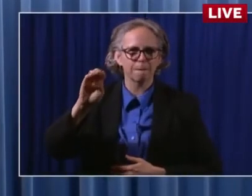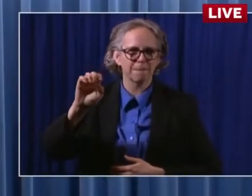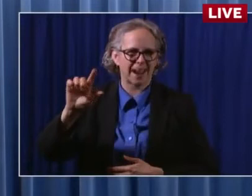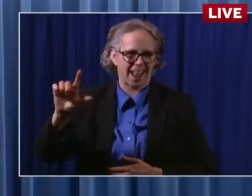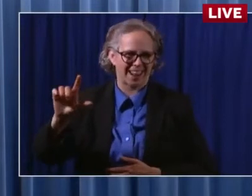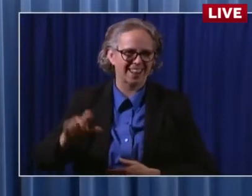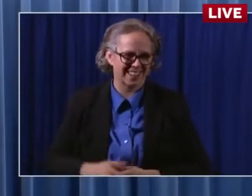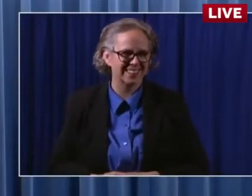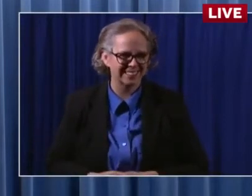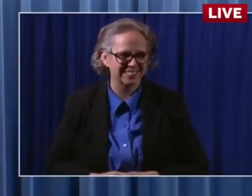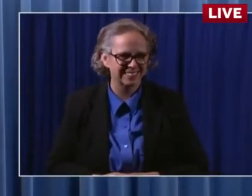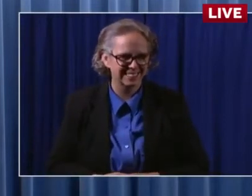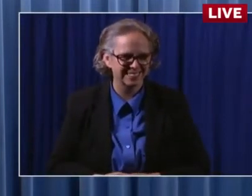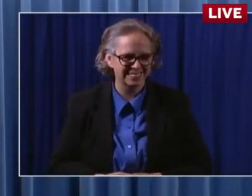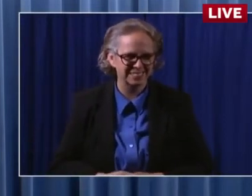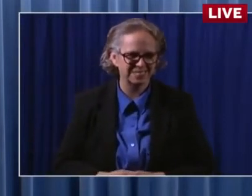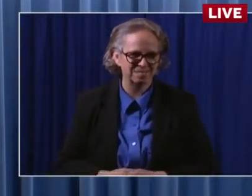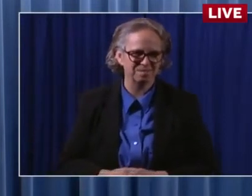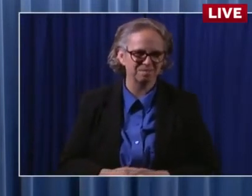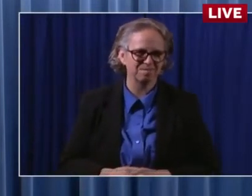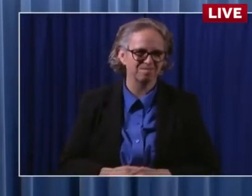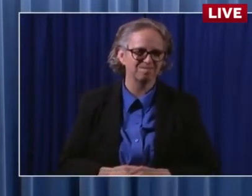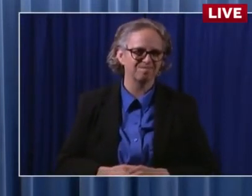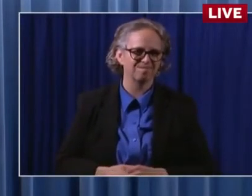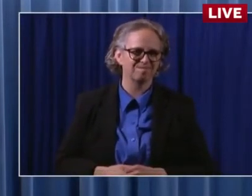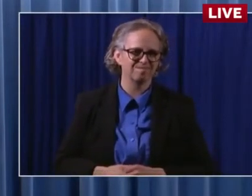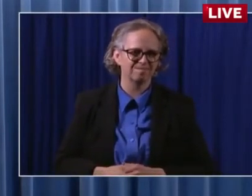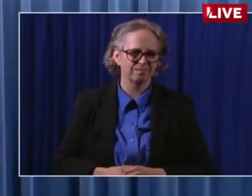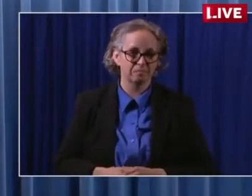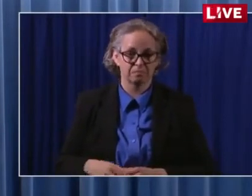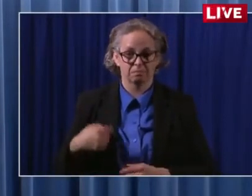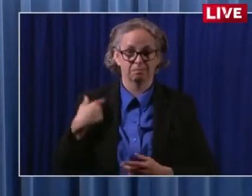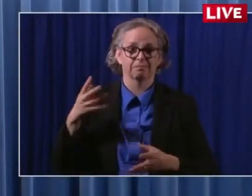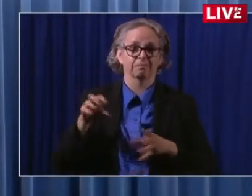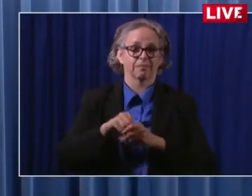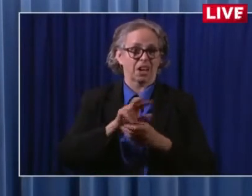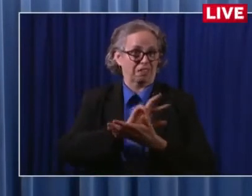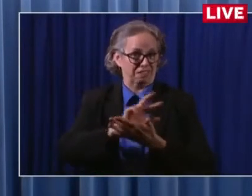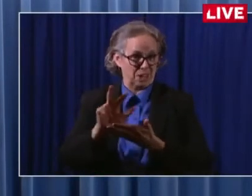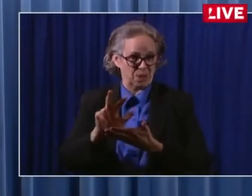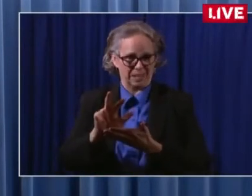TRUMBULL COUNTY, LET’S TAKE A LOOK AT TRUMBULL COUNTY.